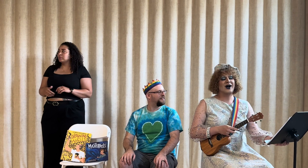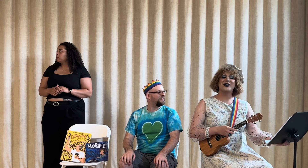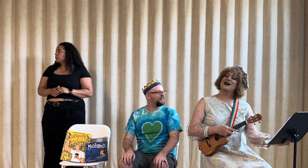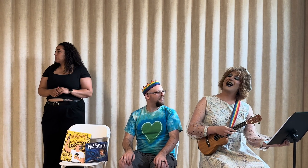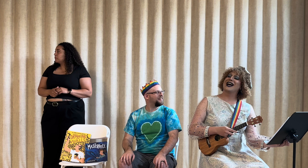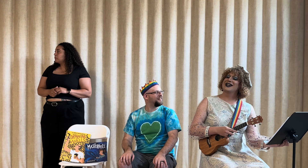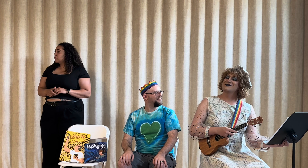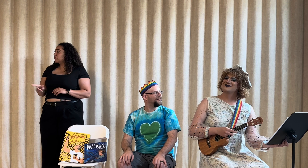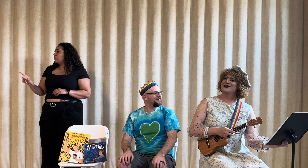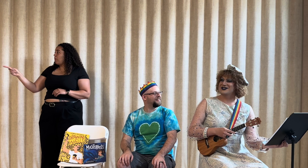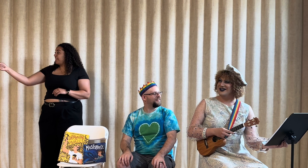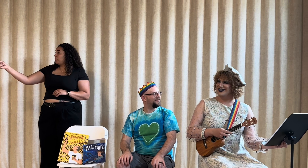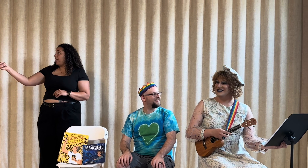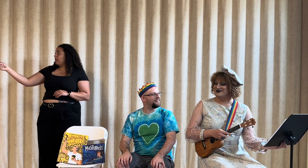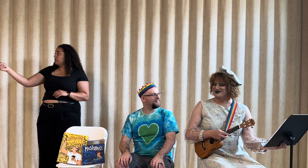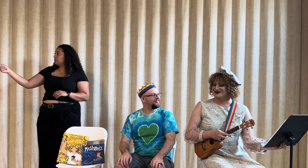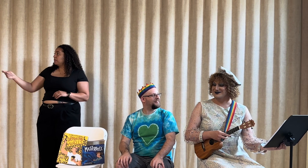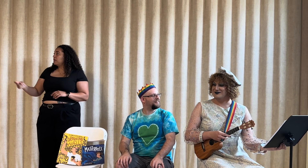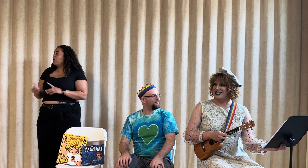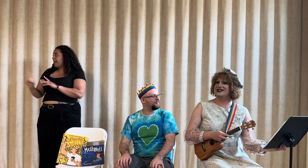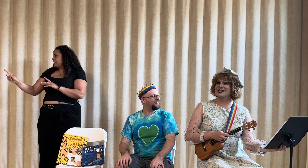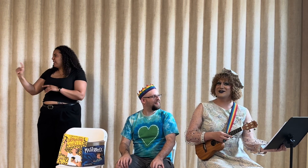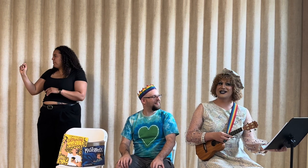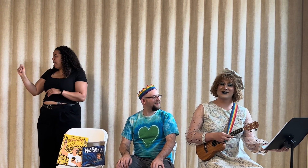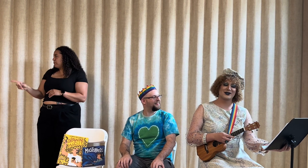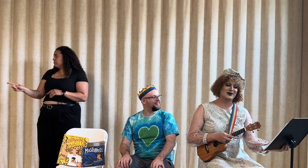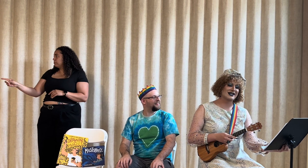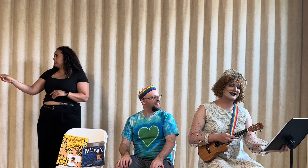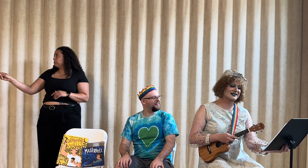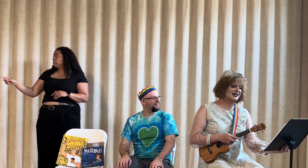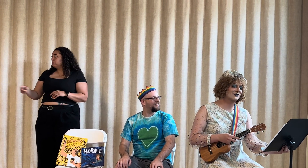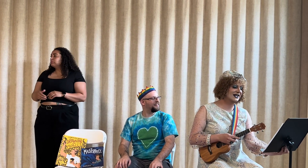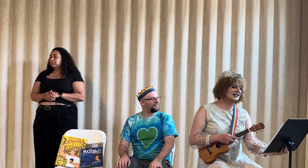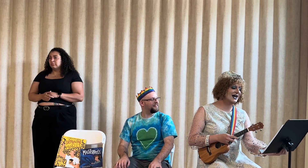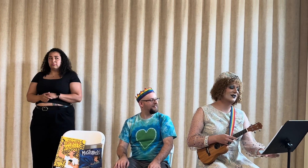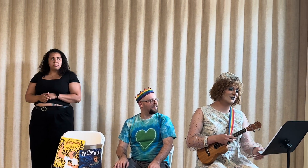Why don't I, Mr. Aaron, because it is Reading Time with the Queens, sing the Reading Time with the